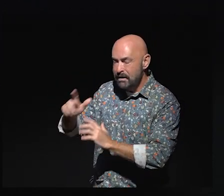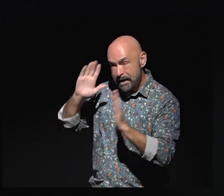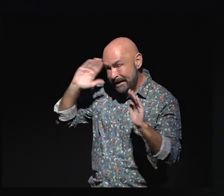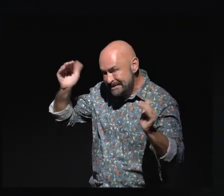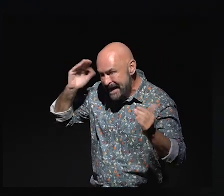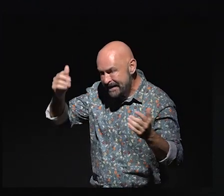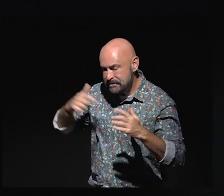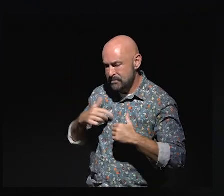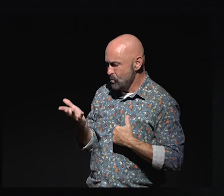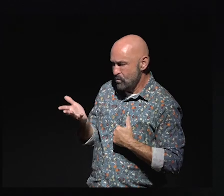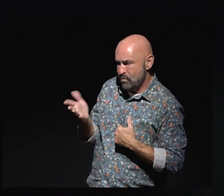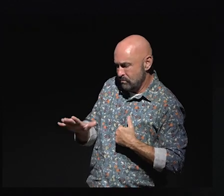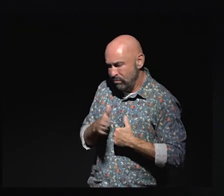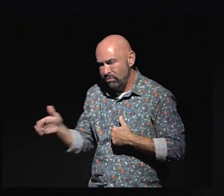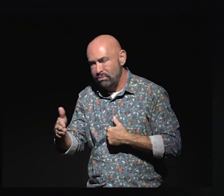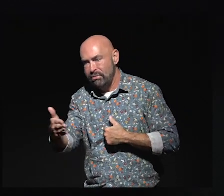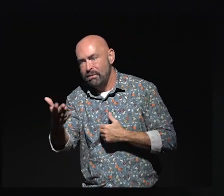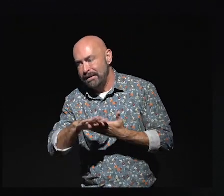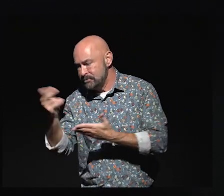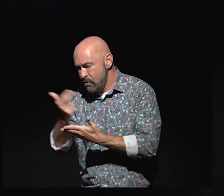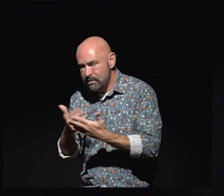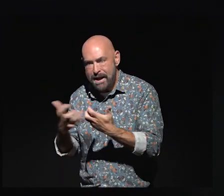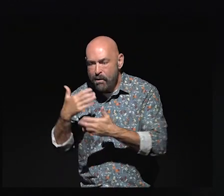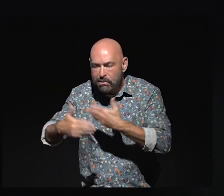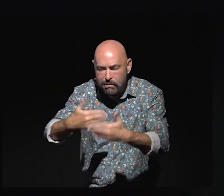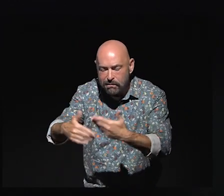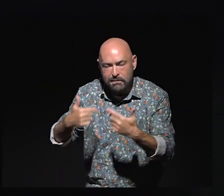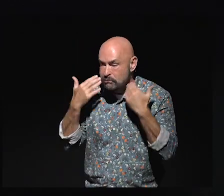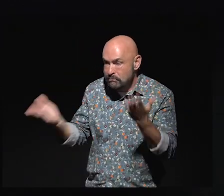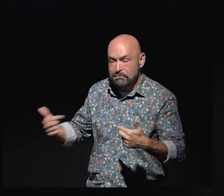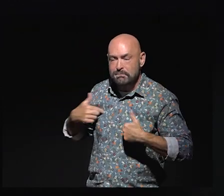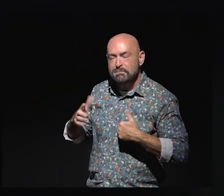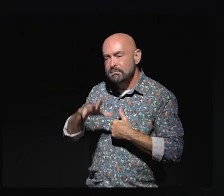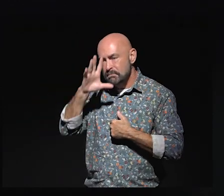"I don't know where he's going with his art." And I will tell you some of that